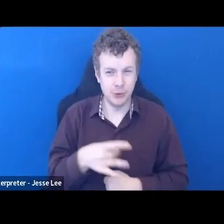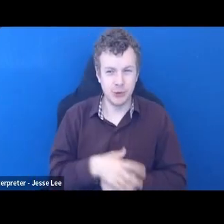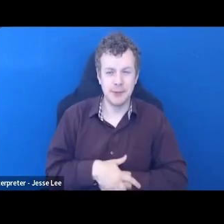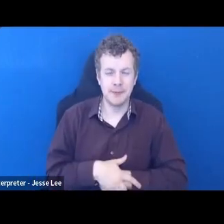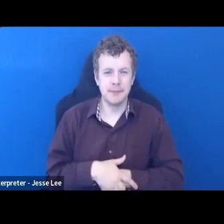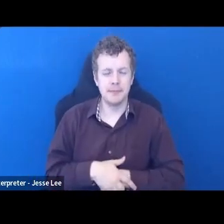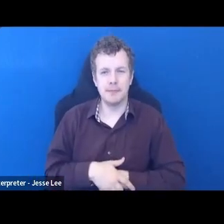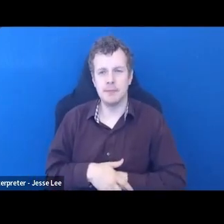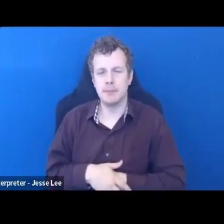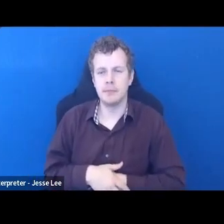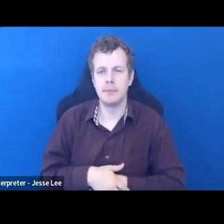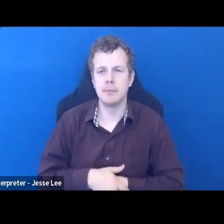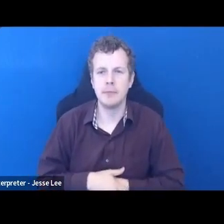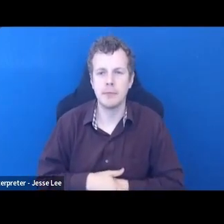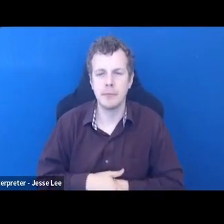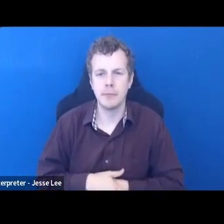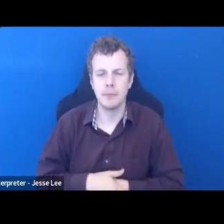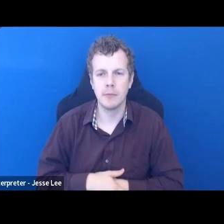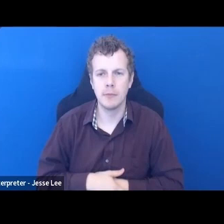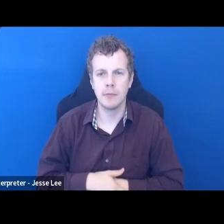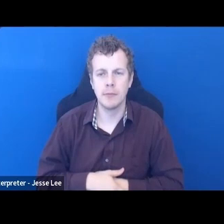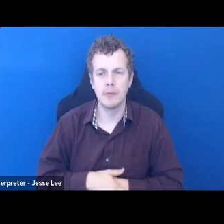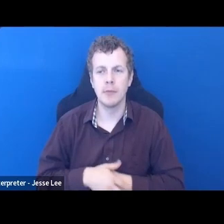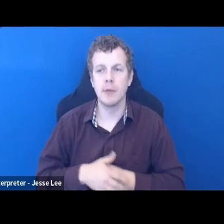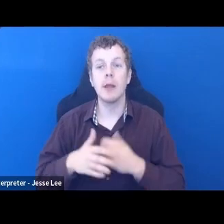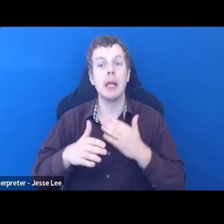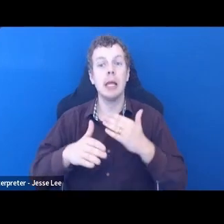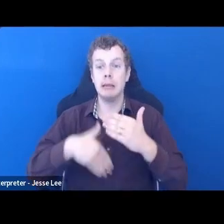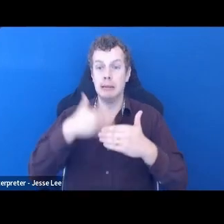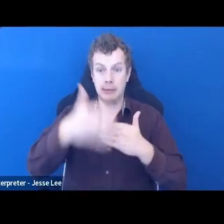And then the next one I want to dive